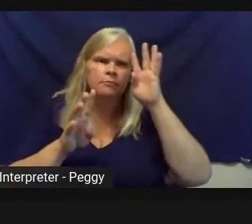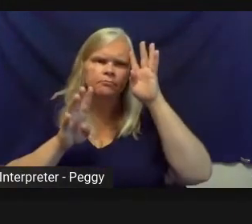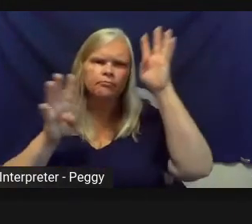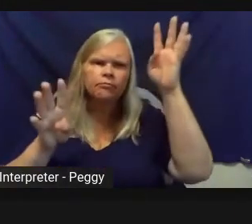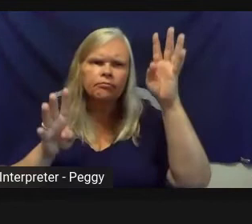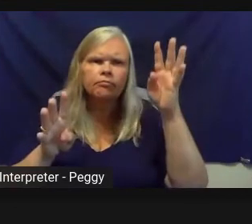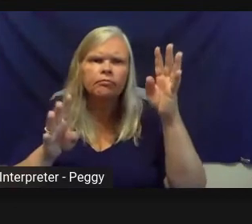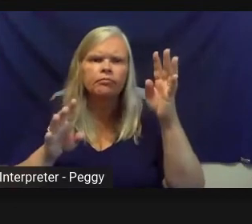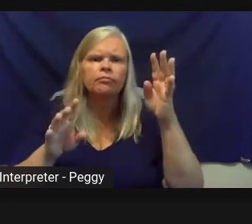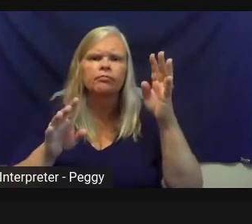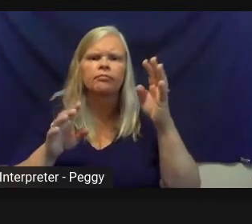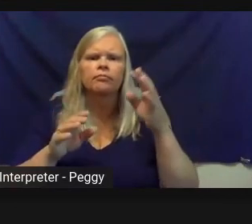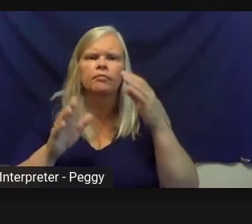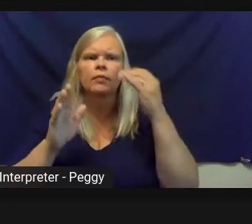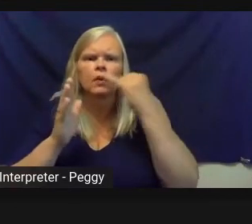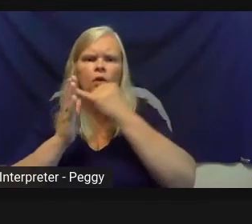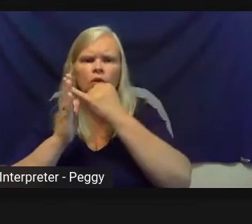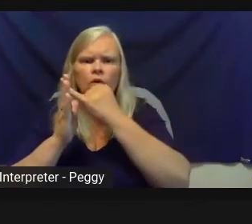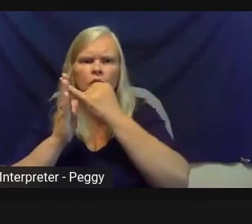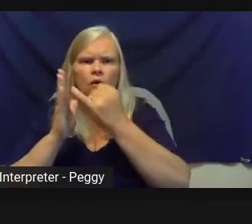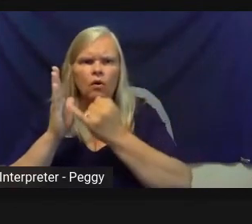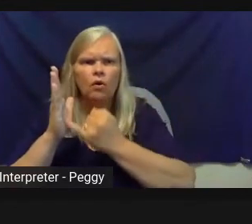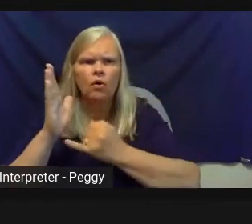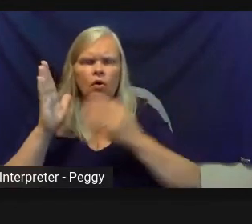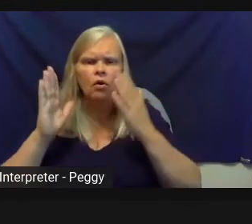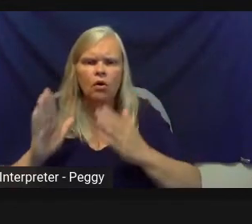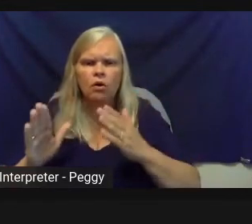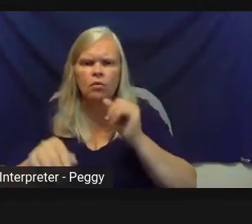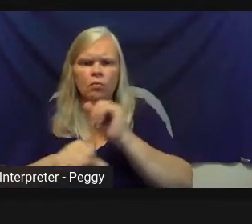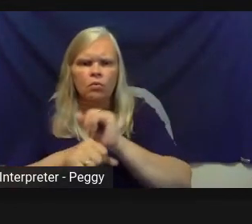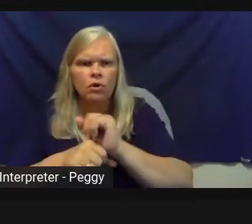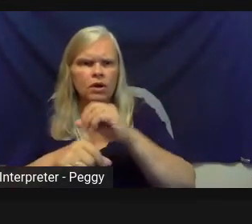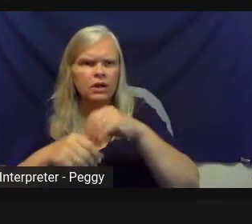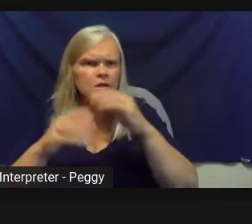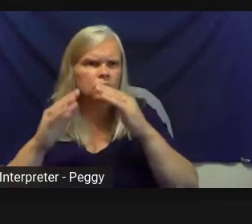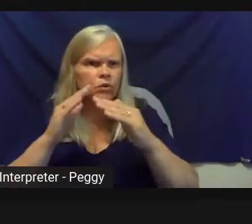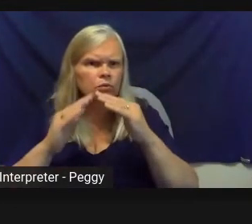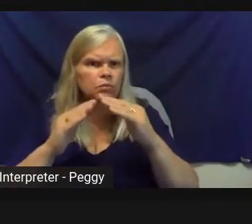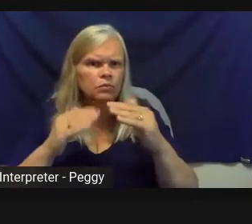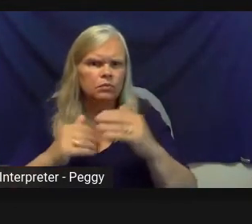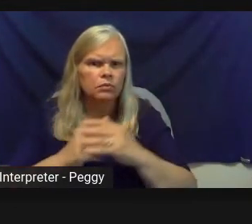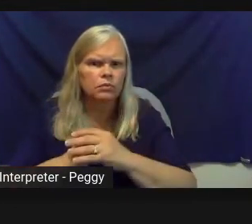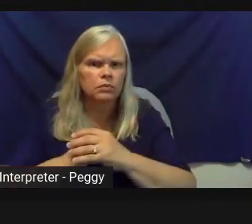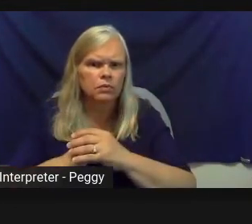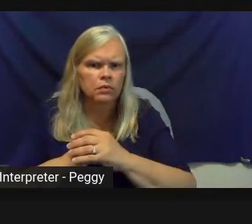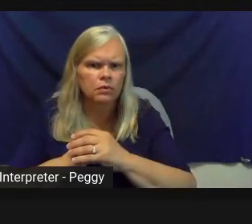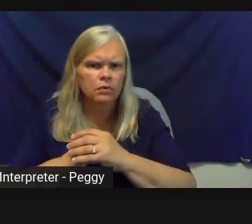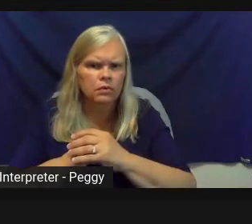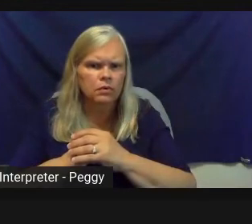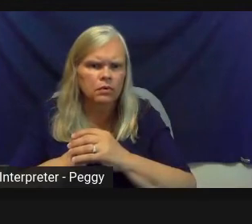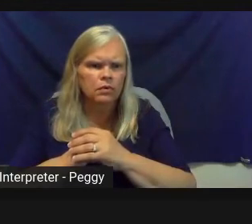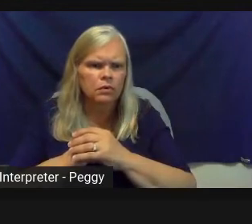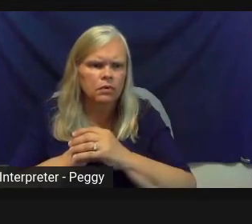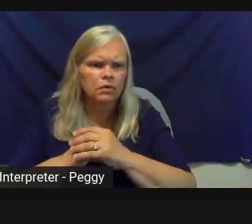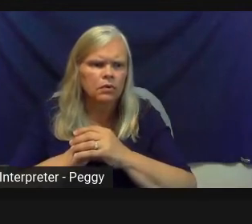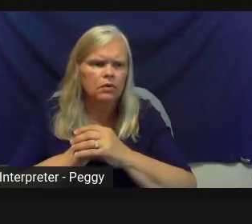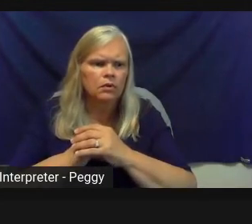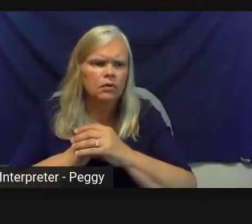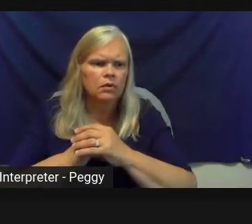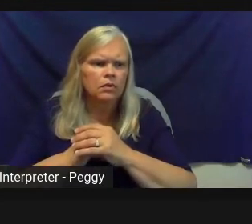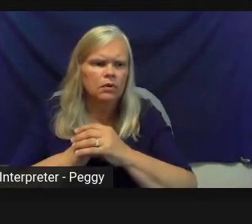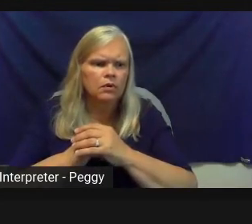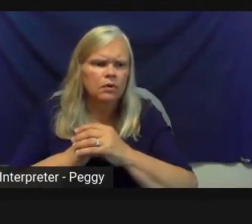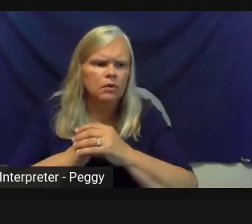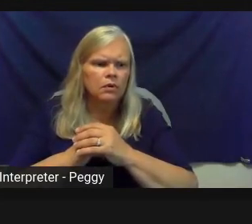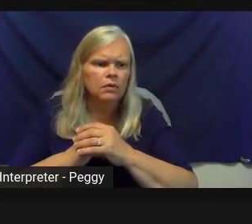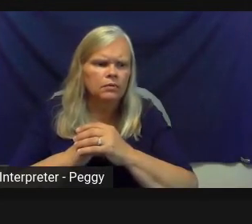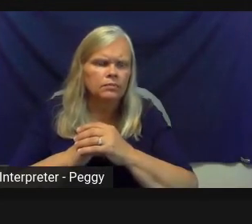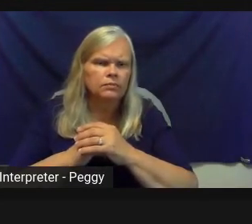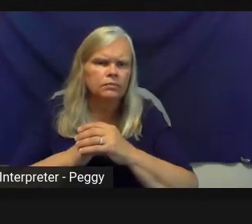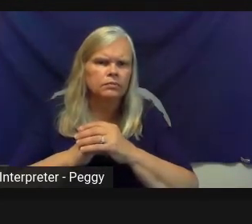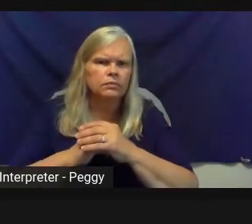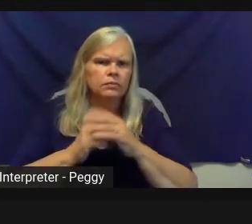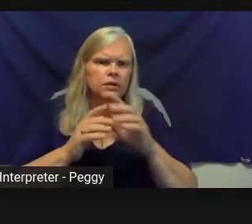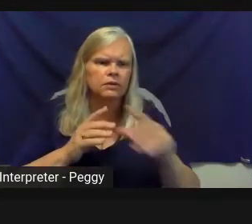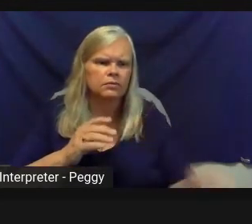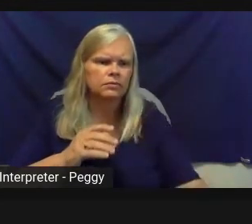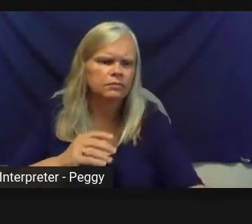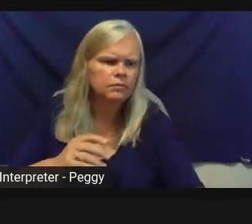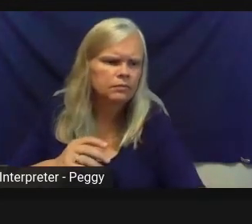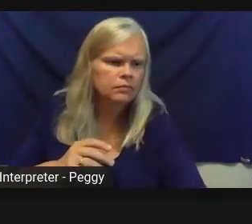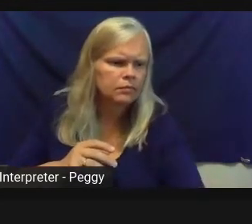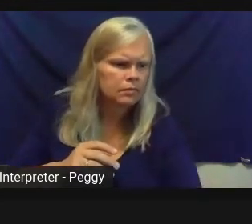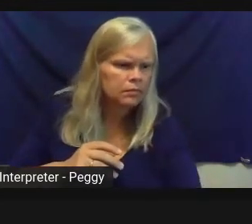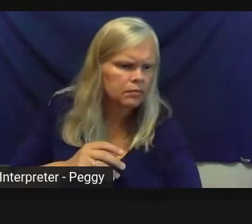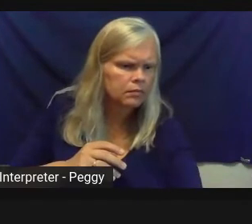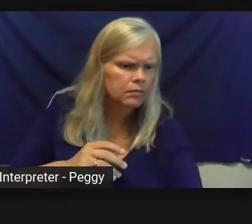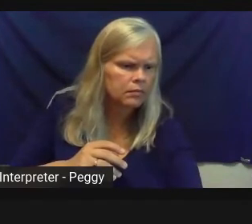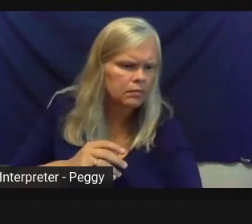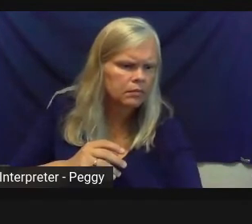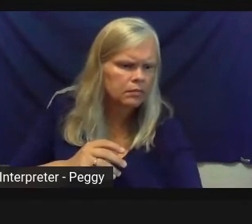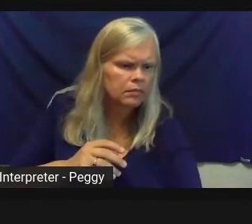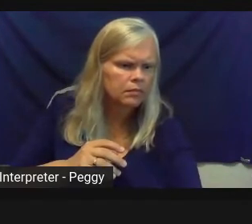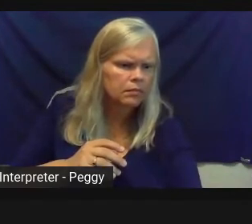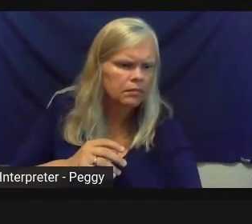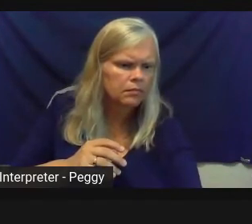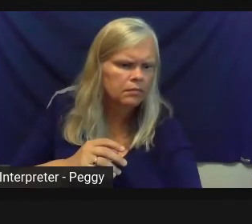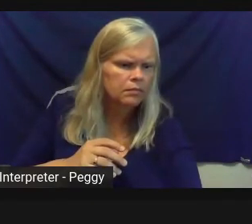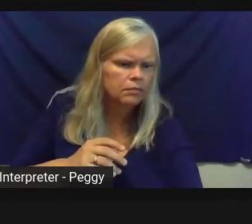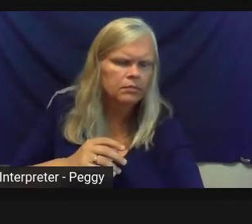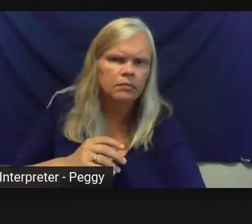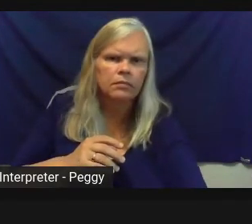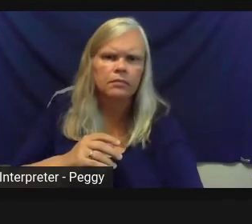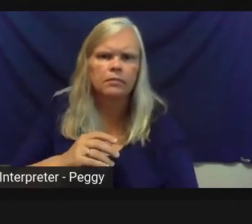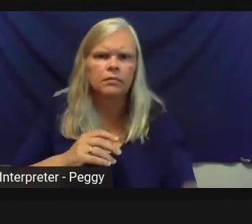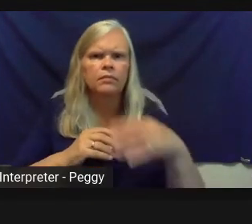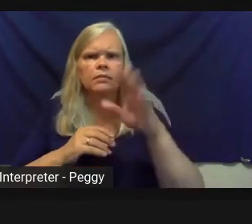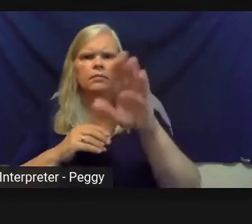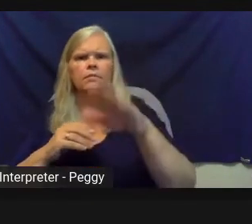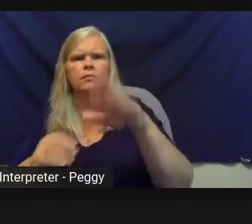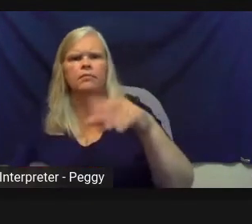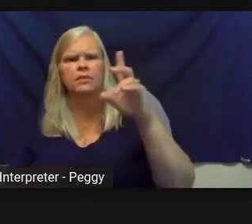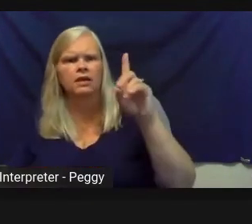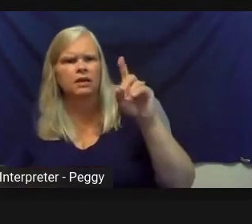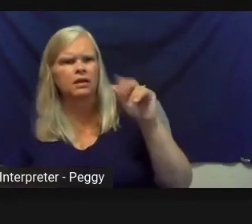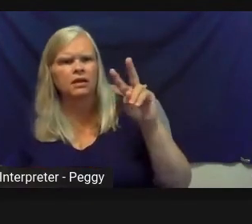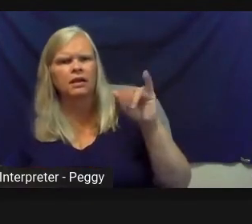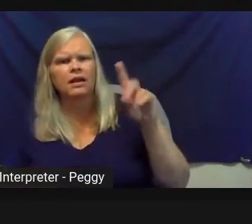We're having some audio difficulties, and our team is